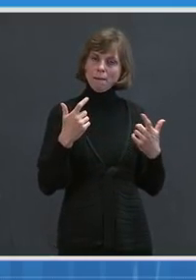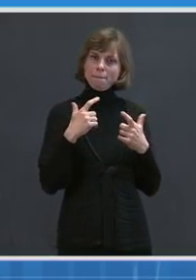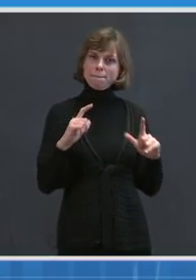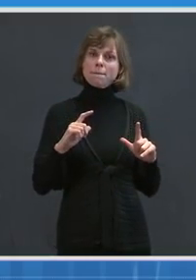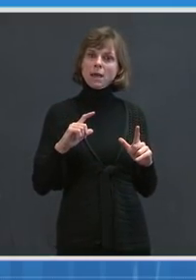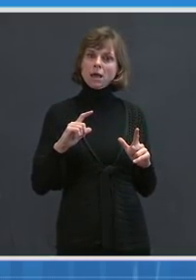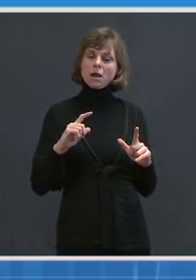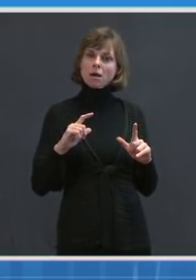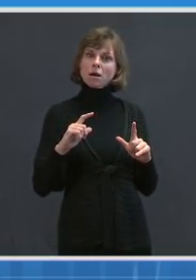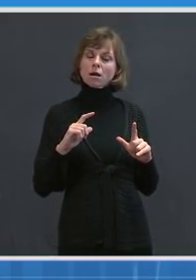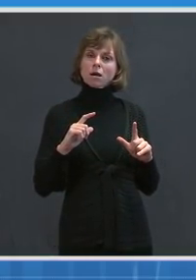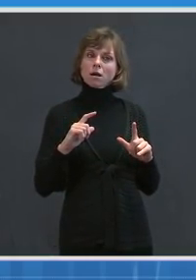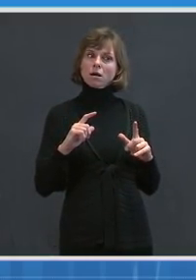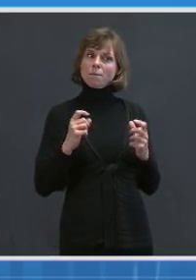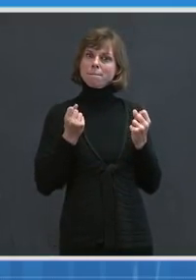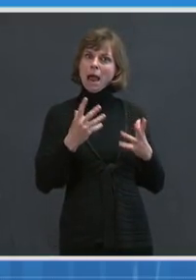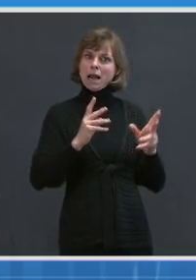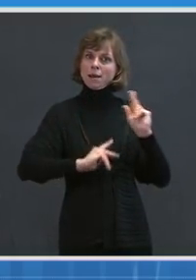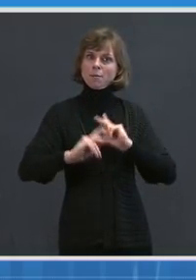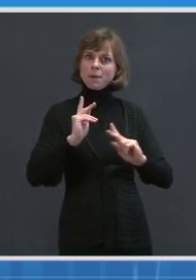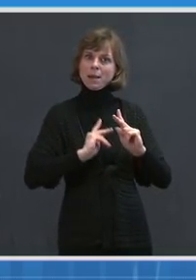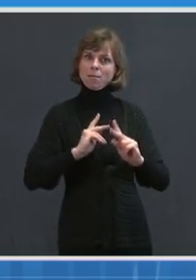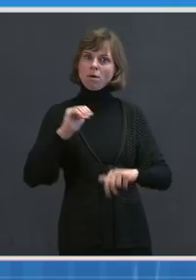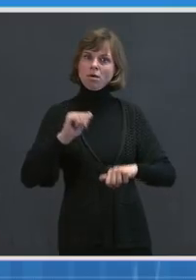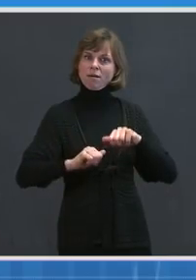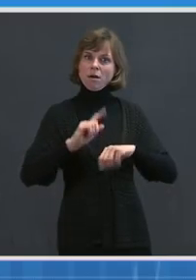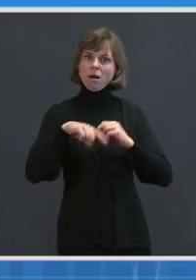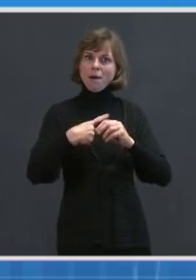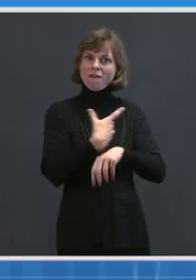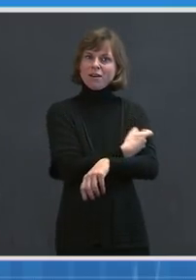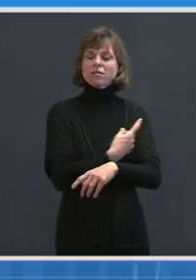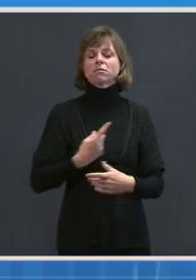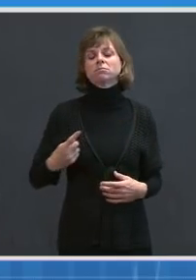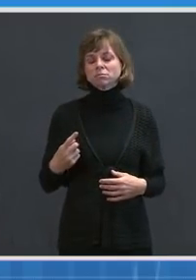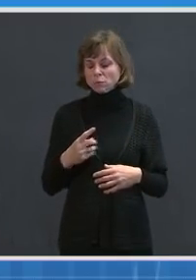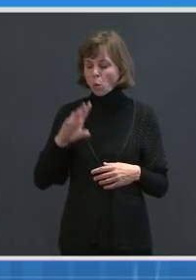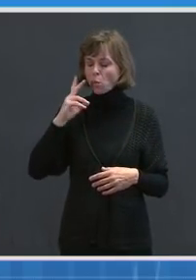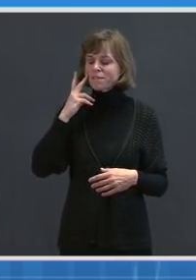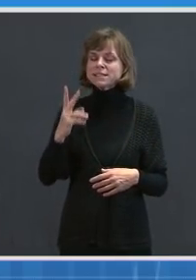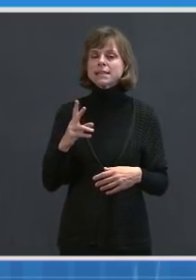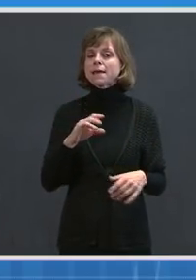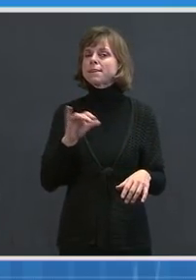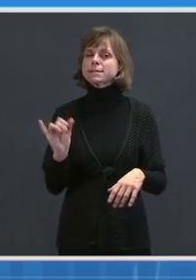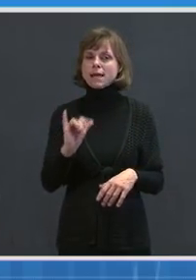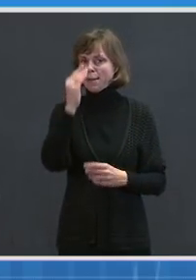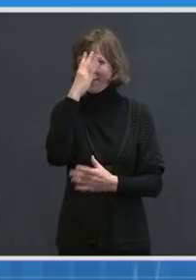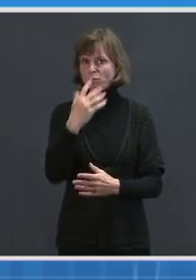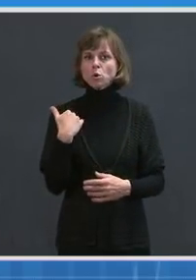Mr. Slavitt: Yeah. You know, the only thing I would say -- we've seen obviously a lot of the same information. We are engaged with stakeholder groups